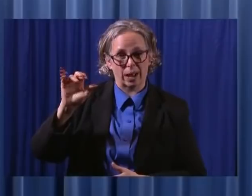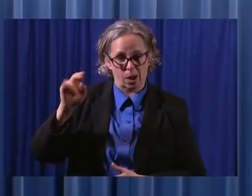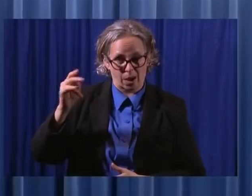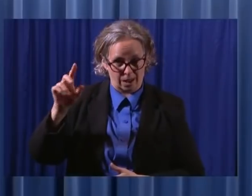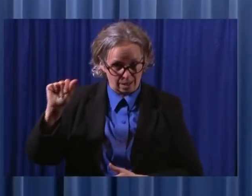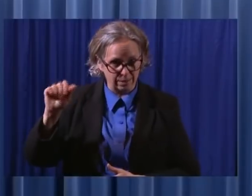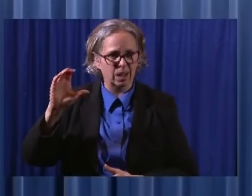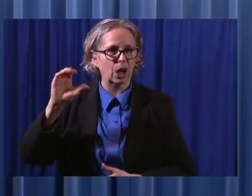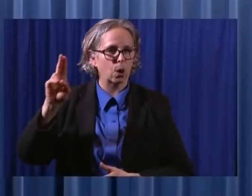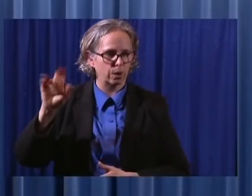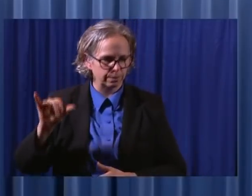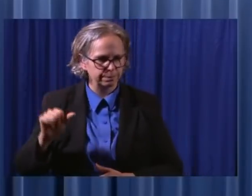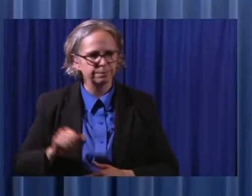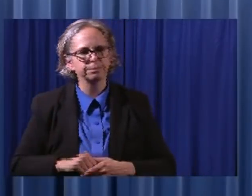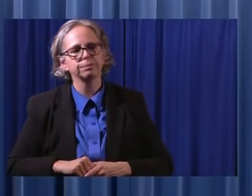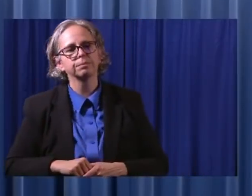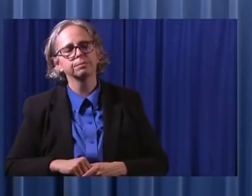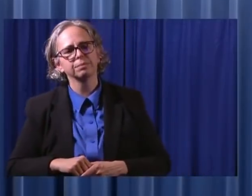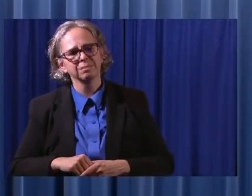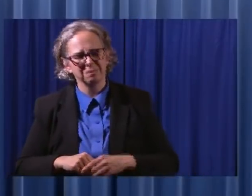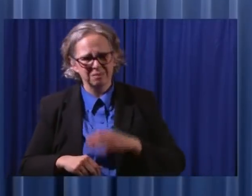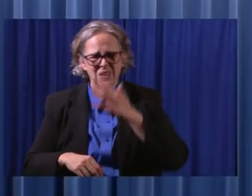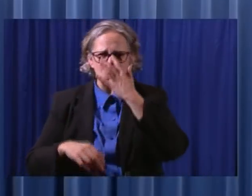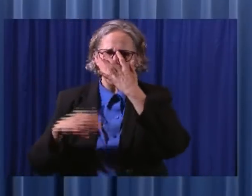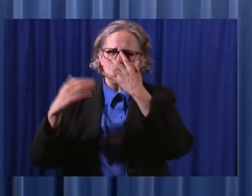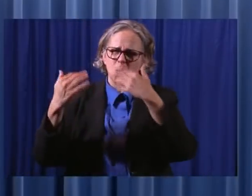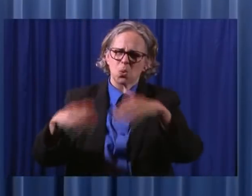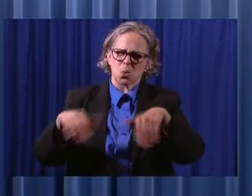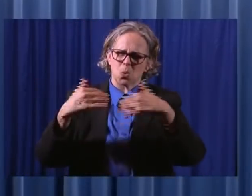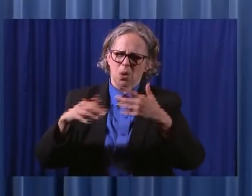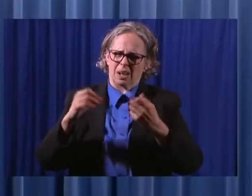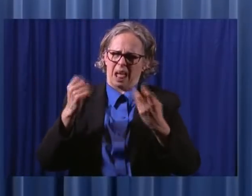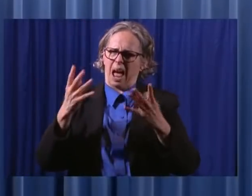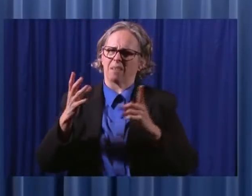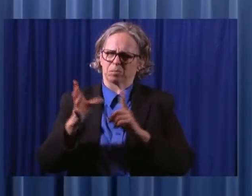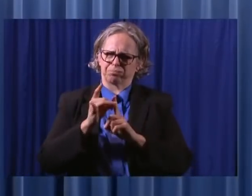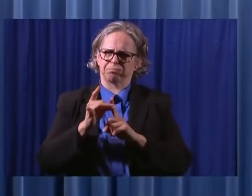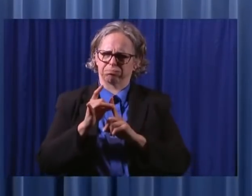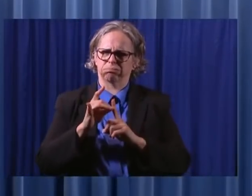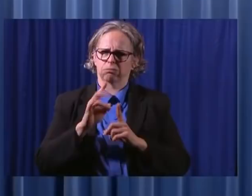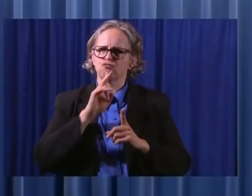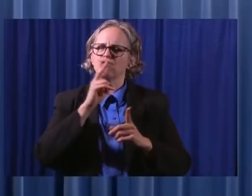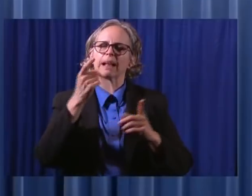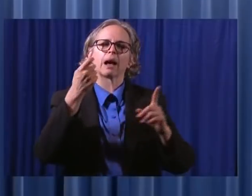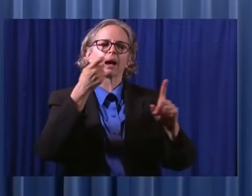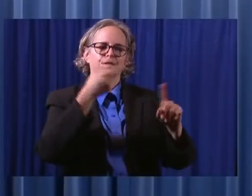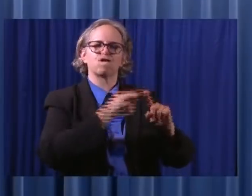CARE FACILITY. LET'S HEAD BACK UP NORTH TO CUYAHOGA COUNTY. WHILE MANY OF THE CUYAHOGA